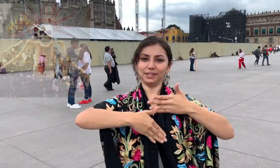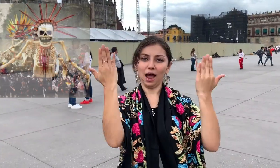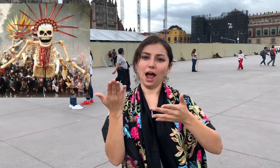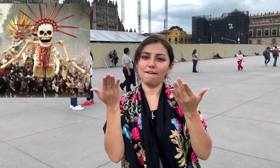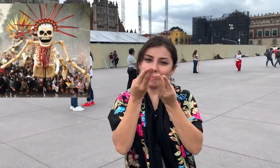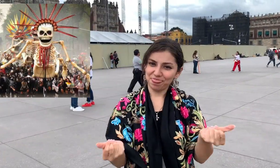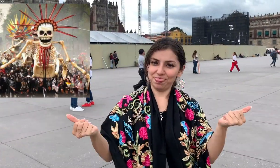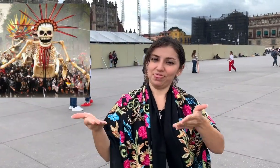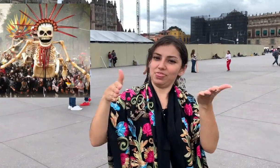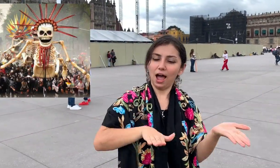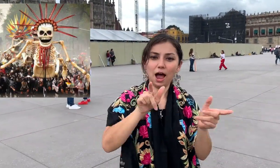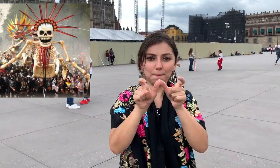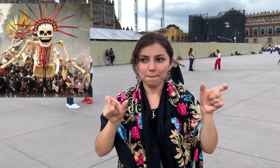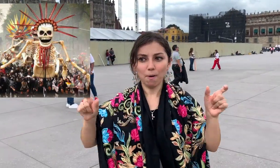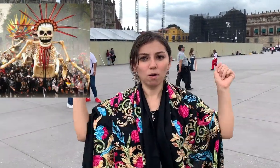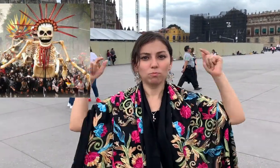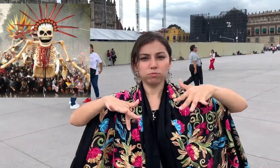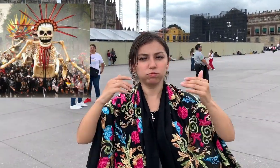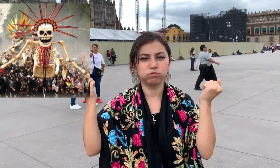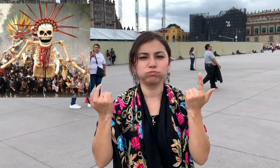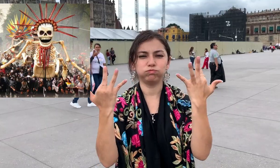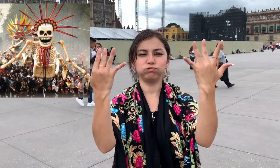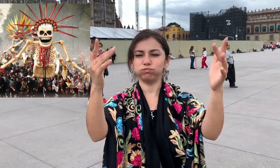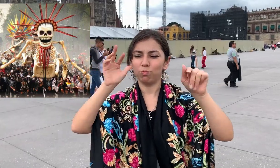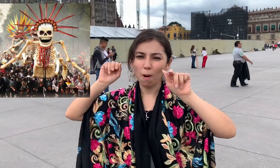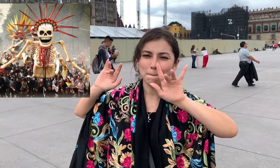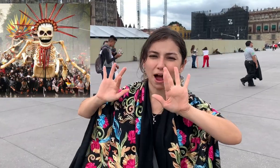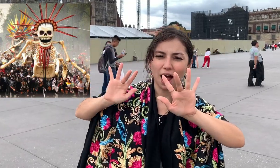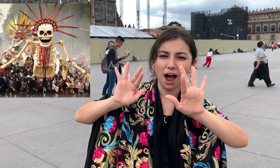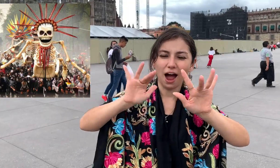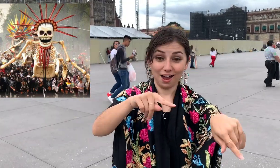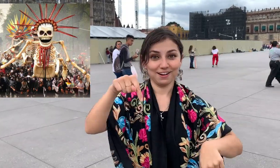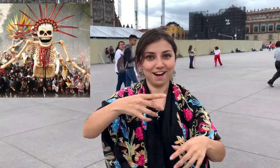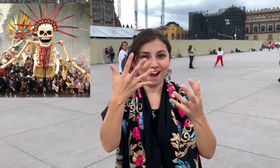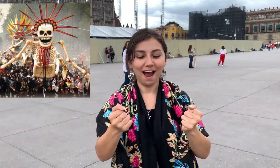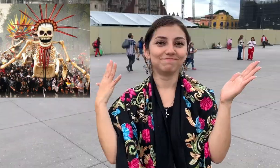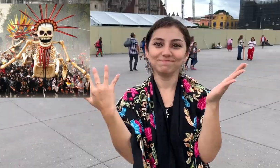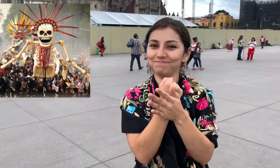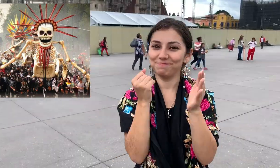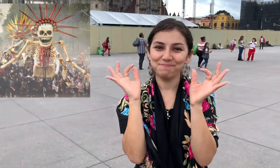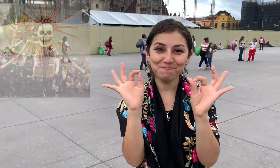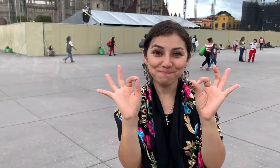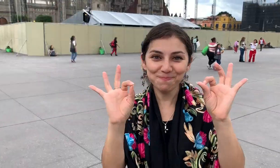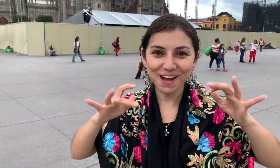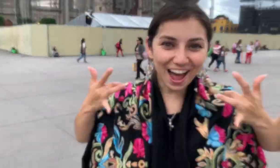So, it's the Day of the Dead! So there will be a lot of people here for the festival so there's one here in Mexico City! I'm so thrilled to grab this opportunity!